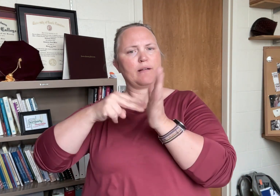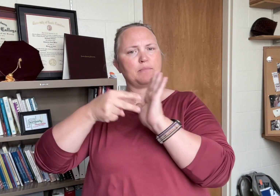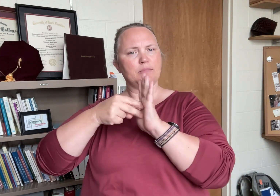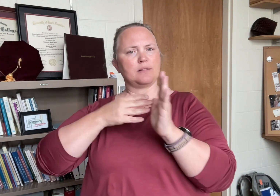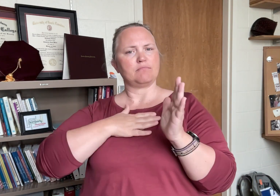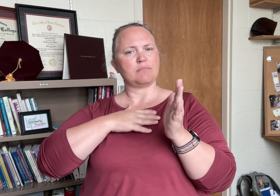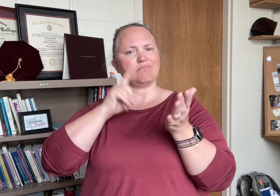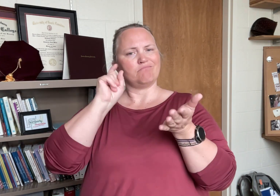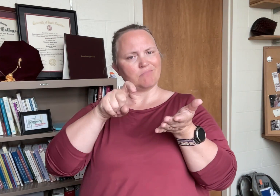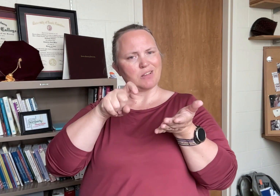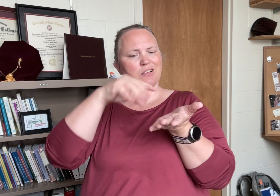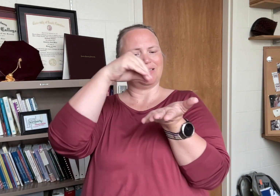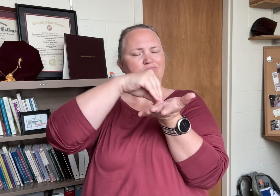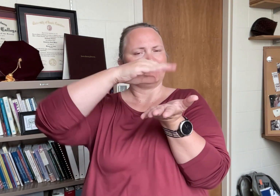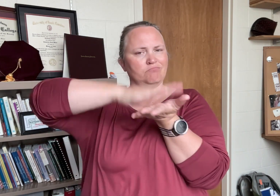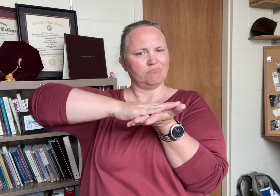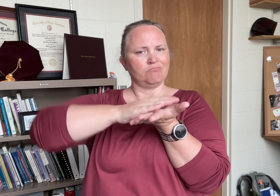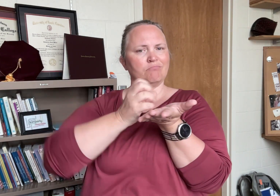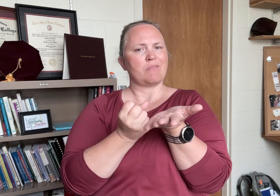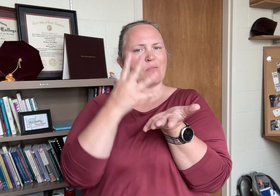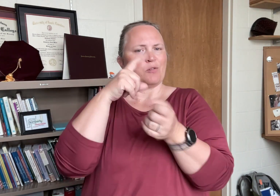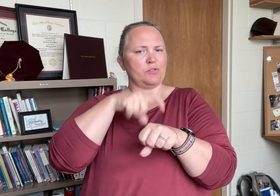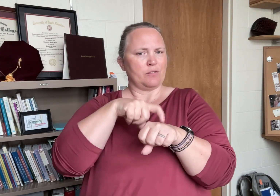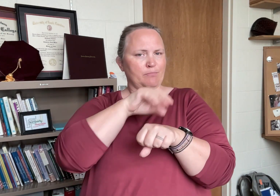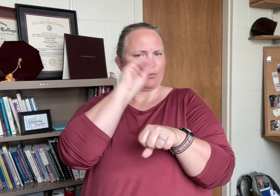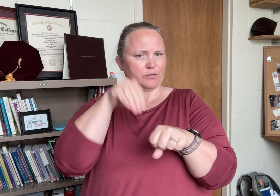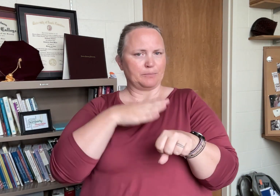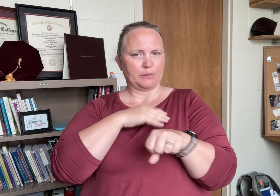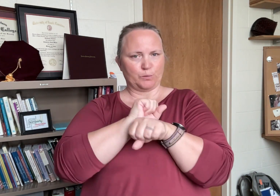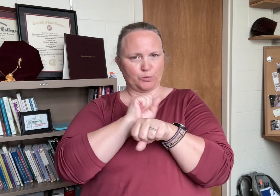But, you know, I assume that I should write down the amount of time that I plan